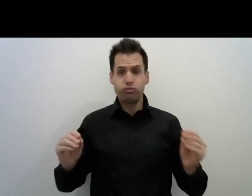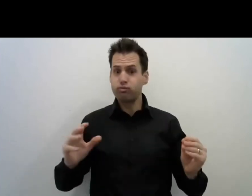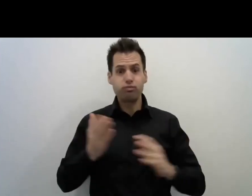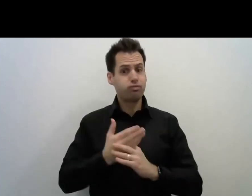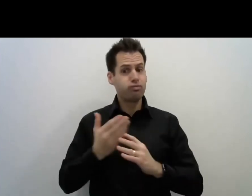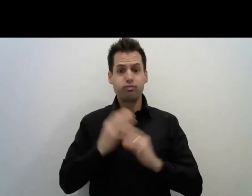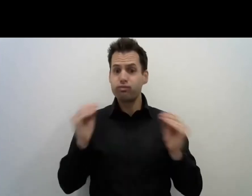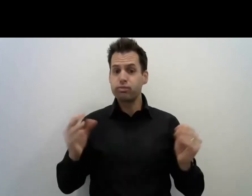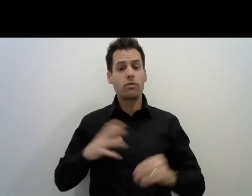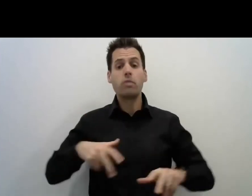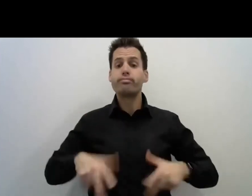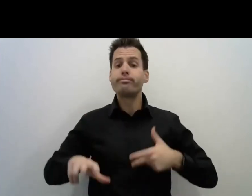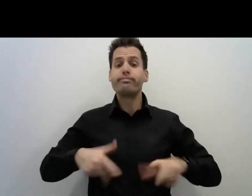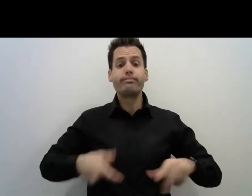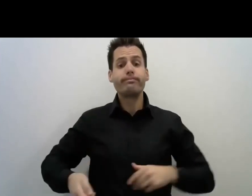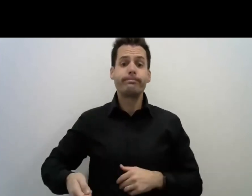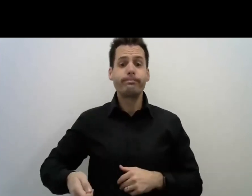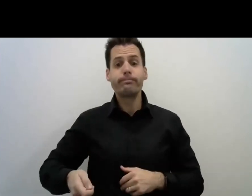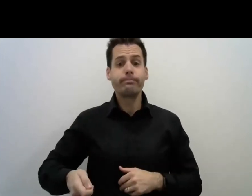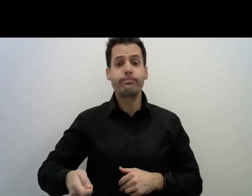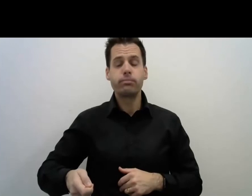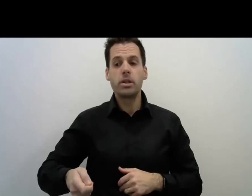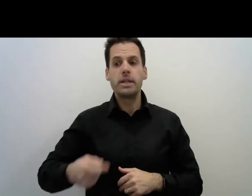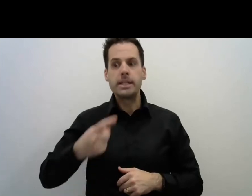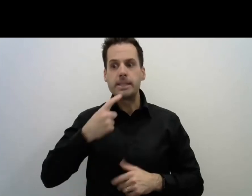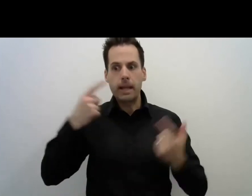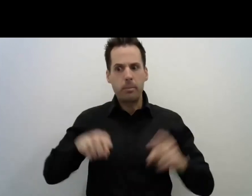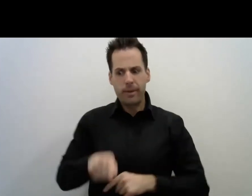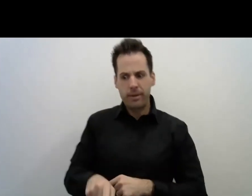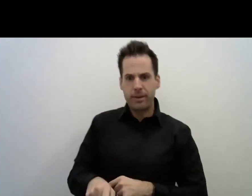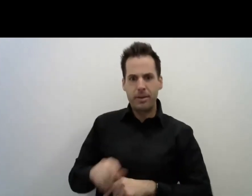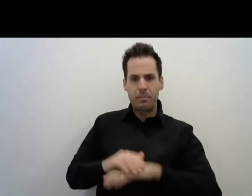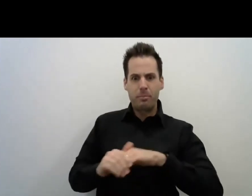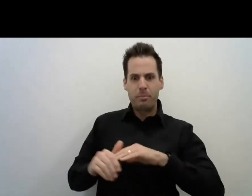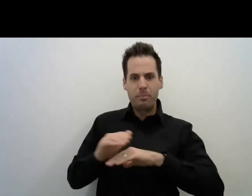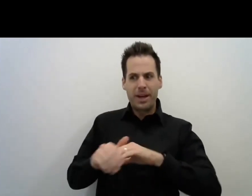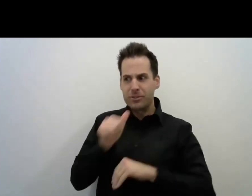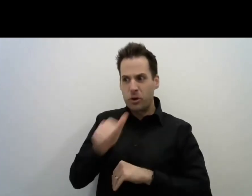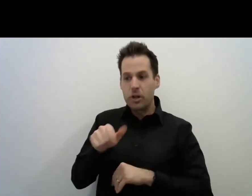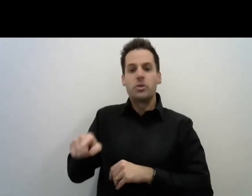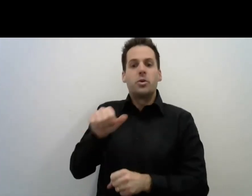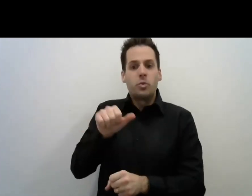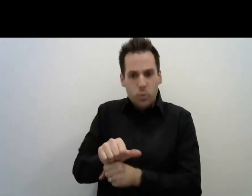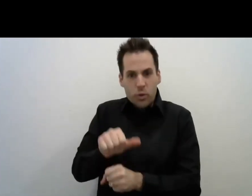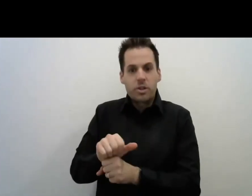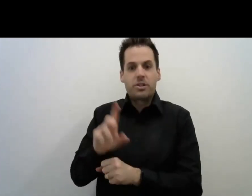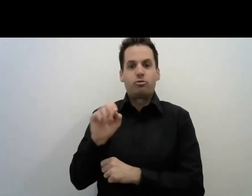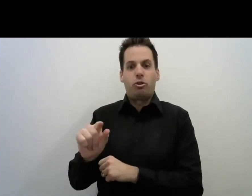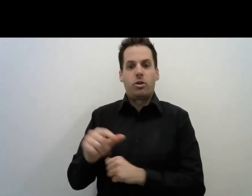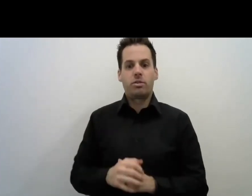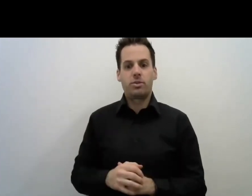dog and that also again seemed to diffuse the situation but uh the most extreme challenge i had